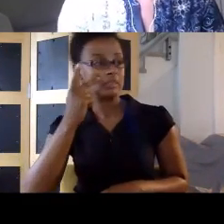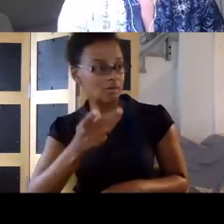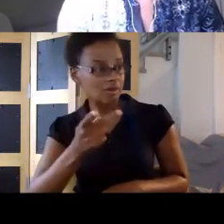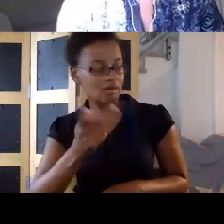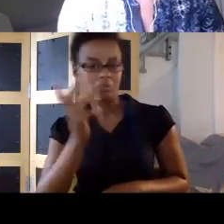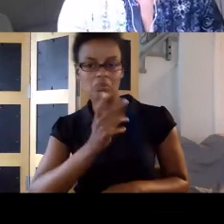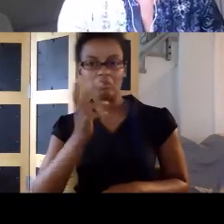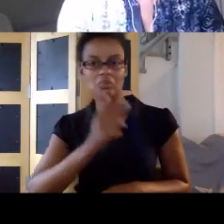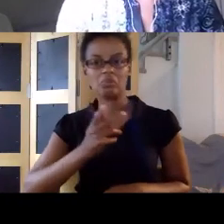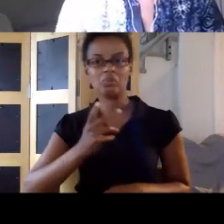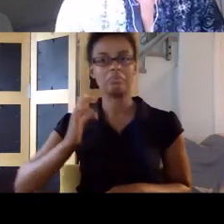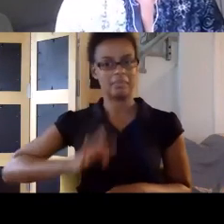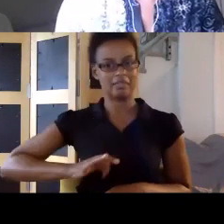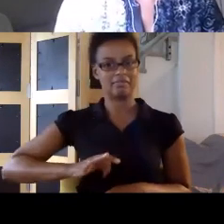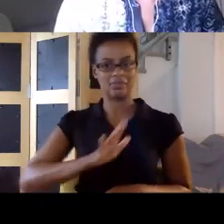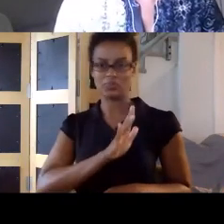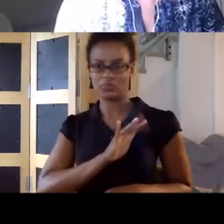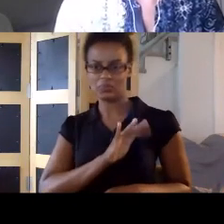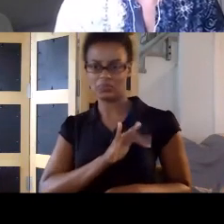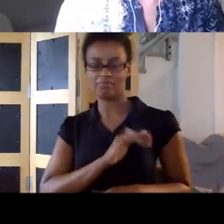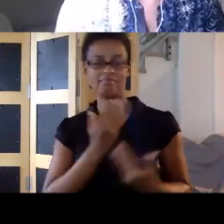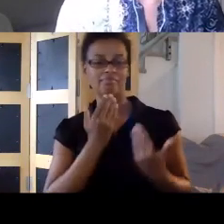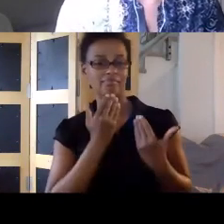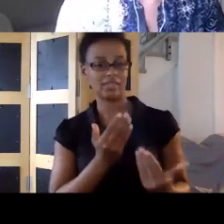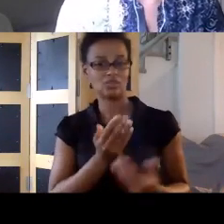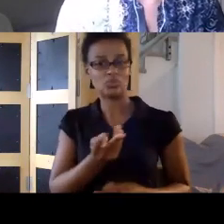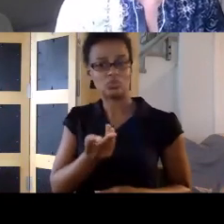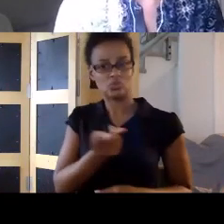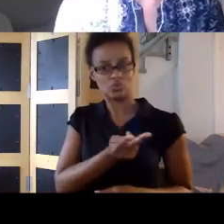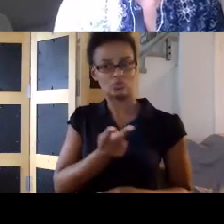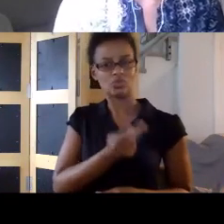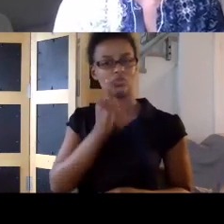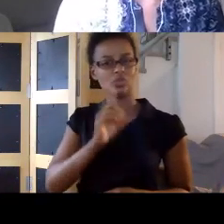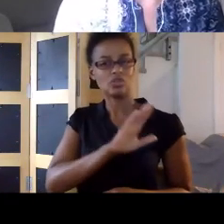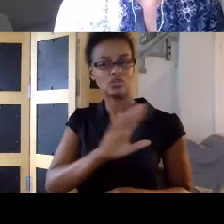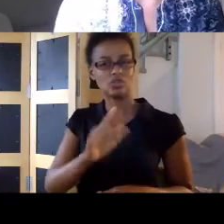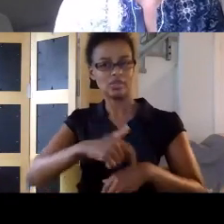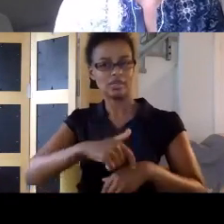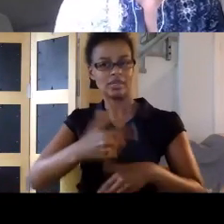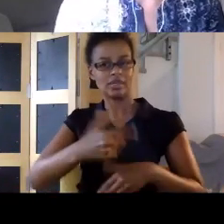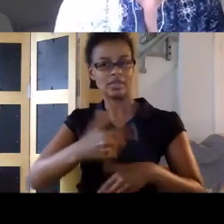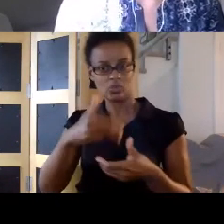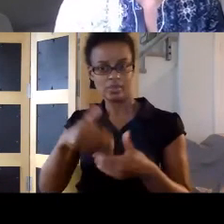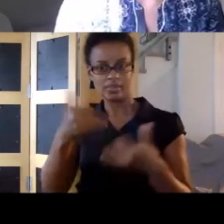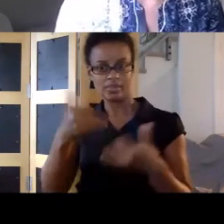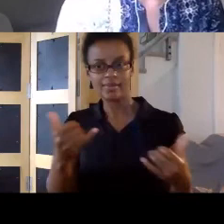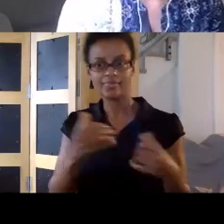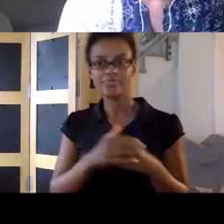two of you for taking this time. We do have a few minutes and I would invite